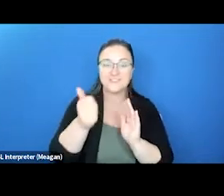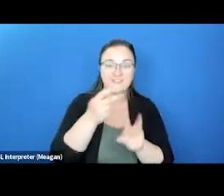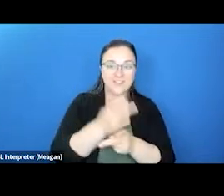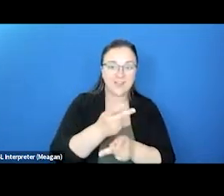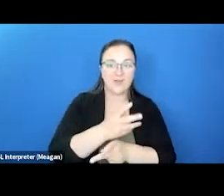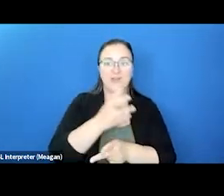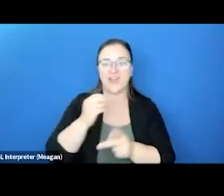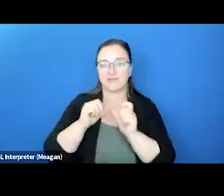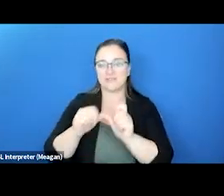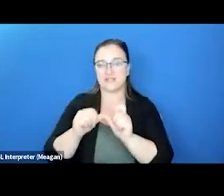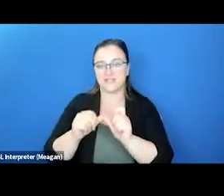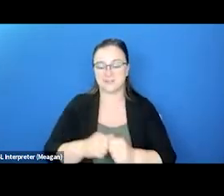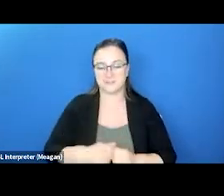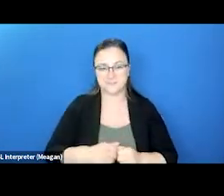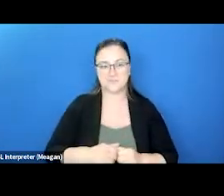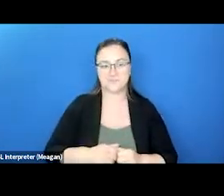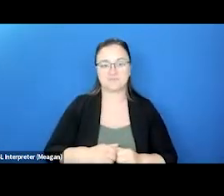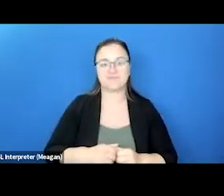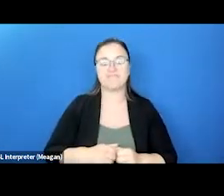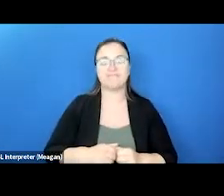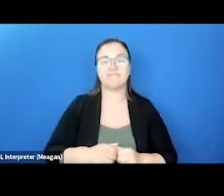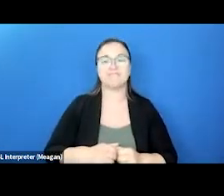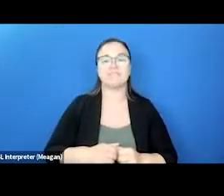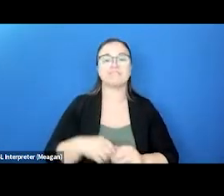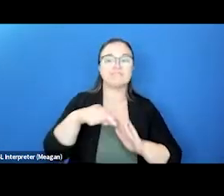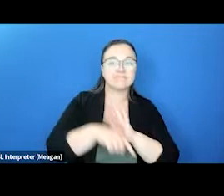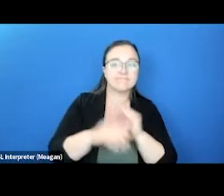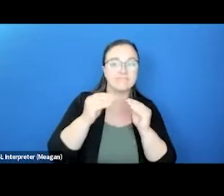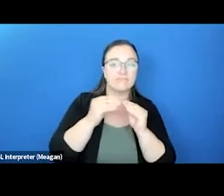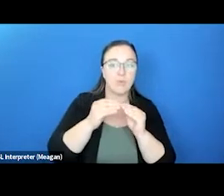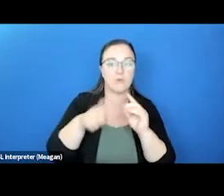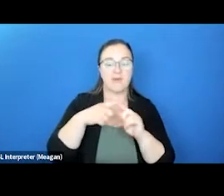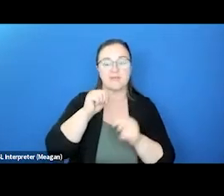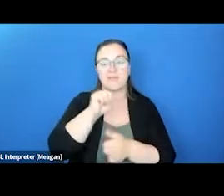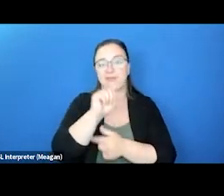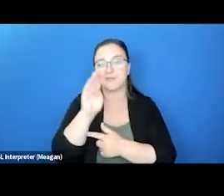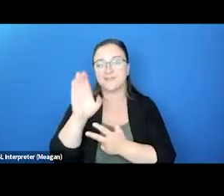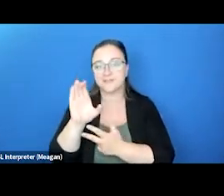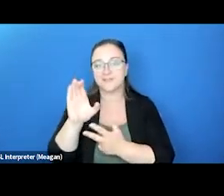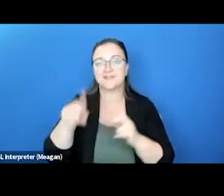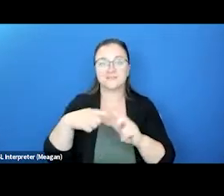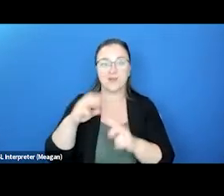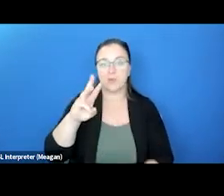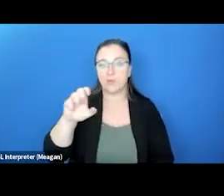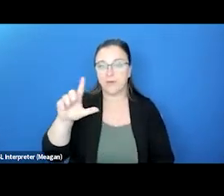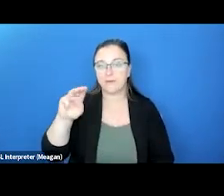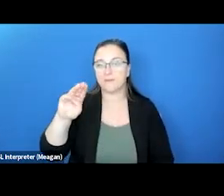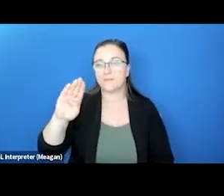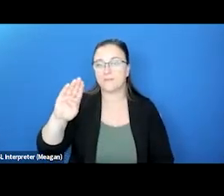We went into further detail around the ABCs of self care and wellbeing. We talked through promoting self care